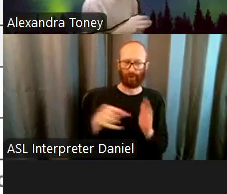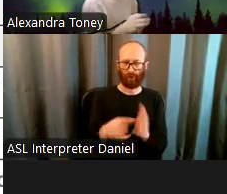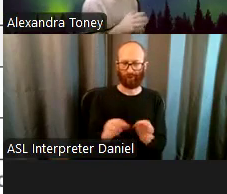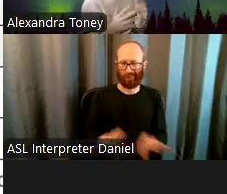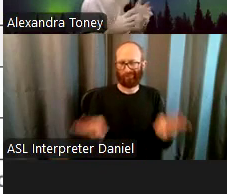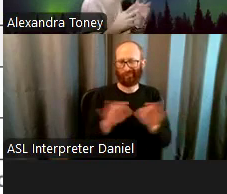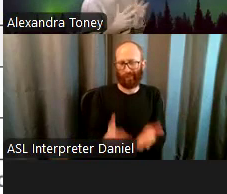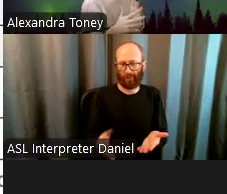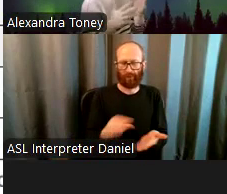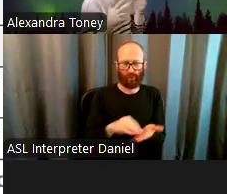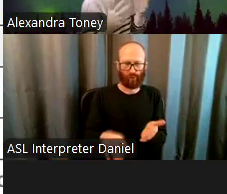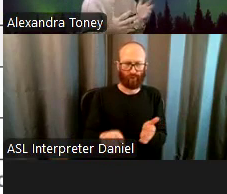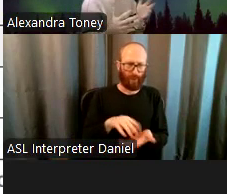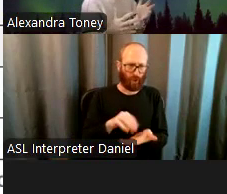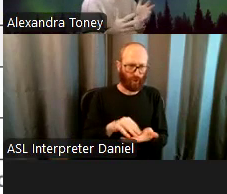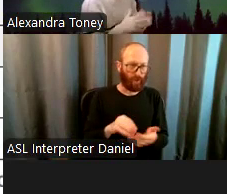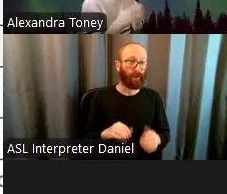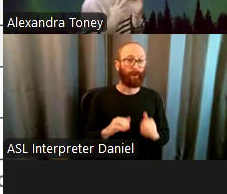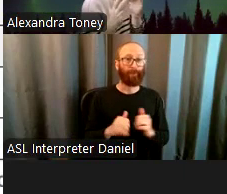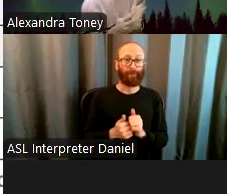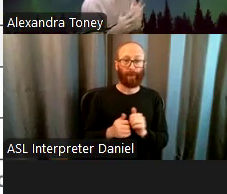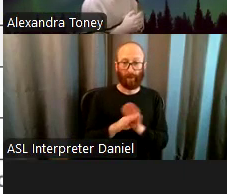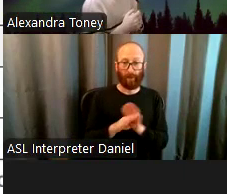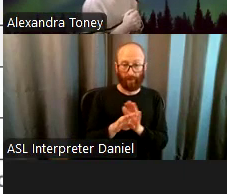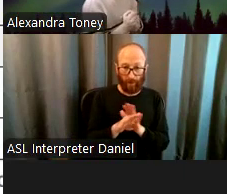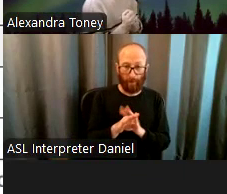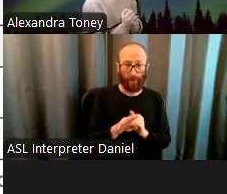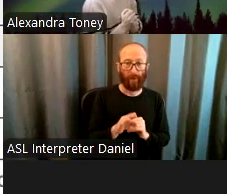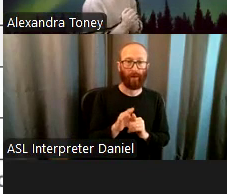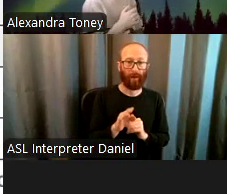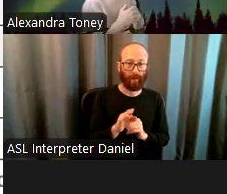which is how to develop citations that like demonstrate what the text is saying